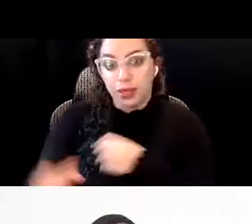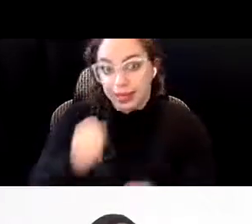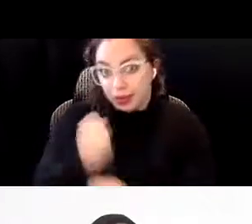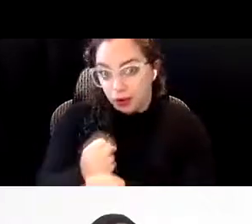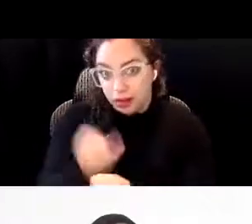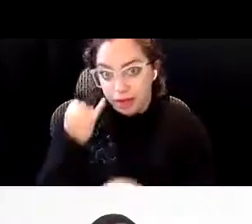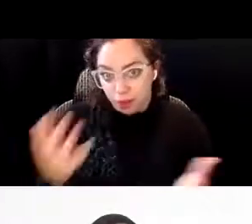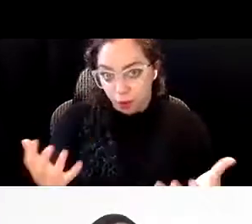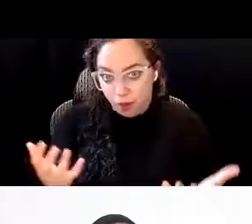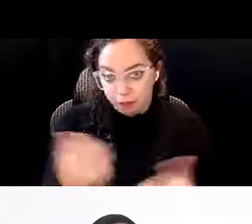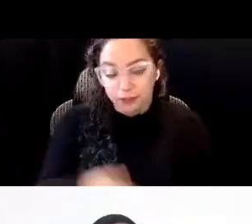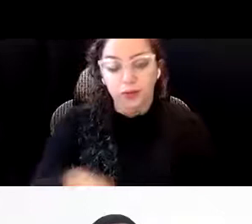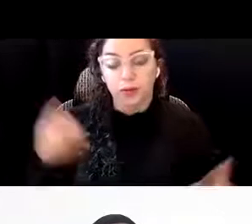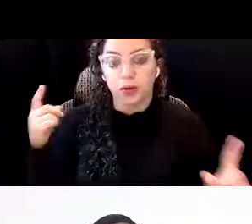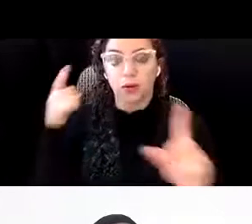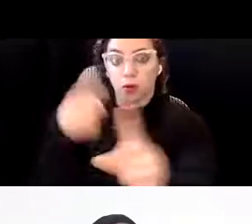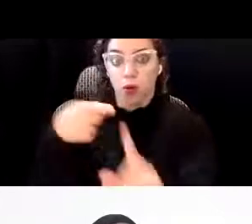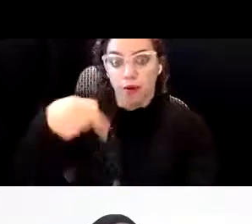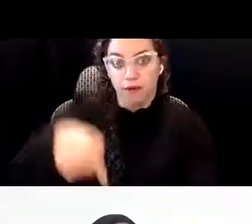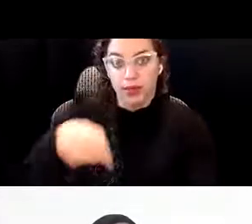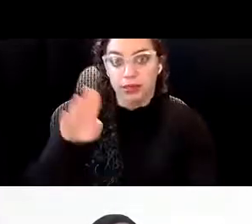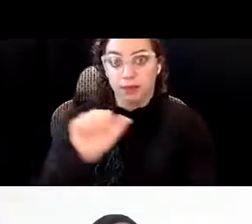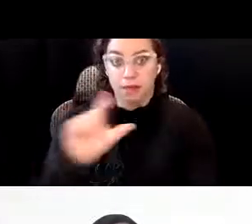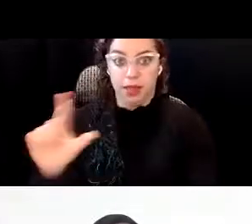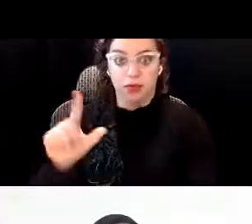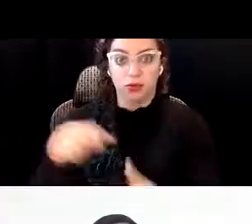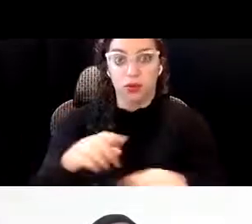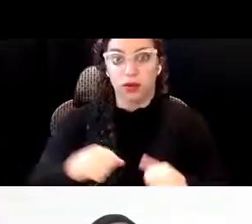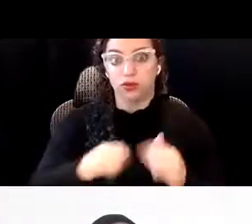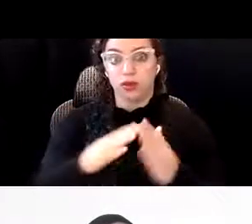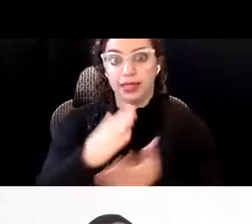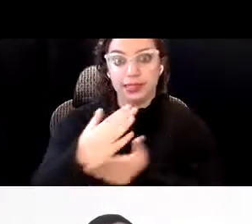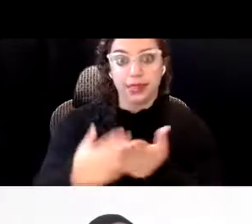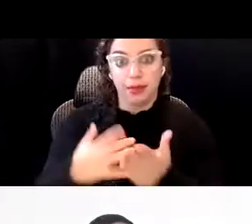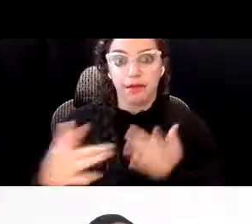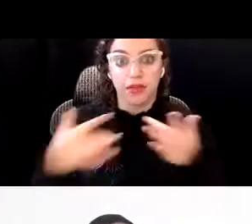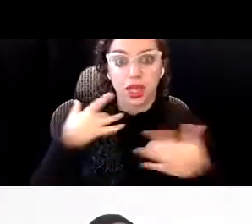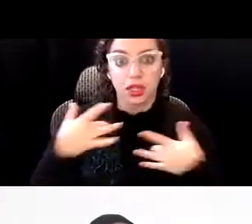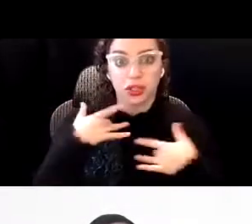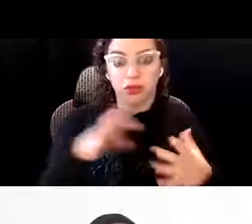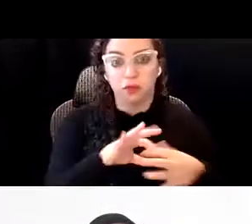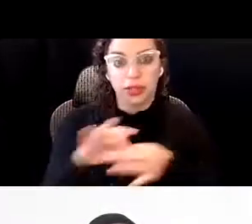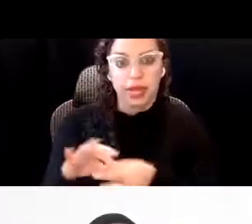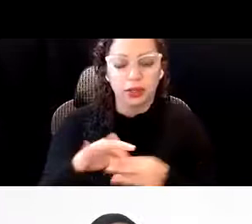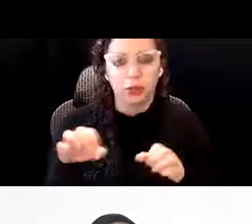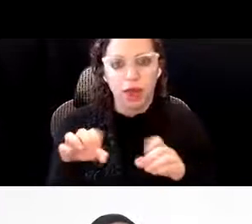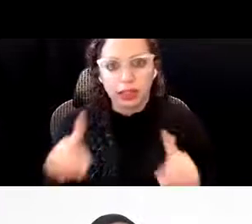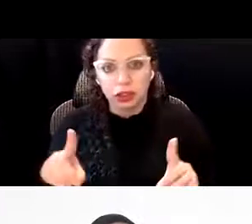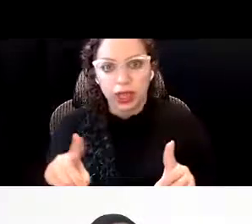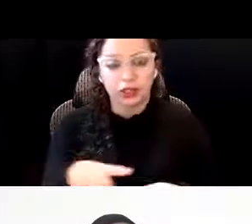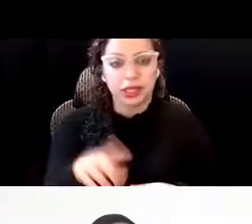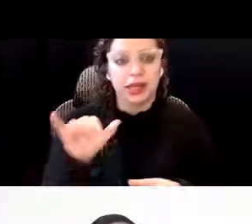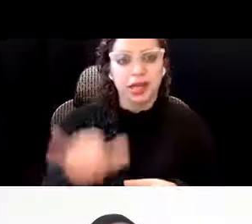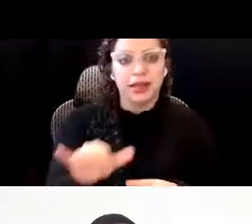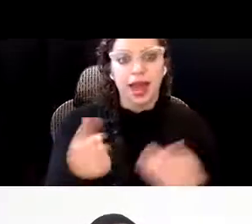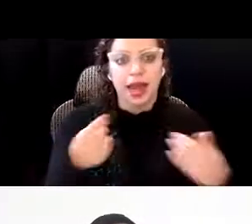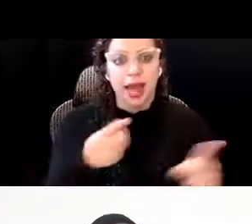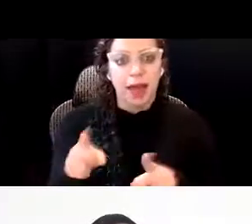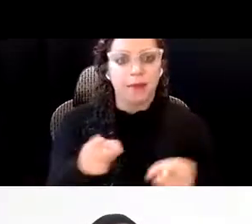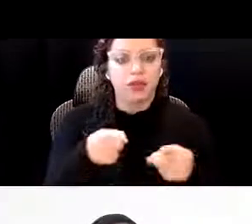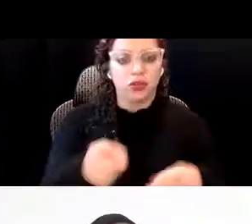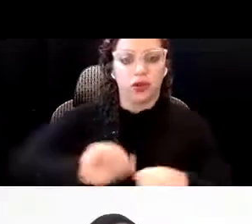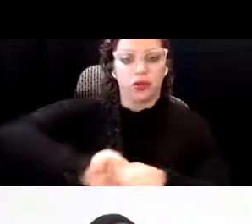So the goal of this bill is to address some of the concerns about umm, education that occurred during the COVID-19 pandemic.